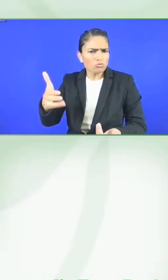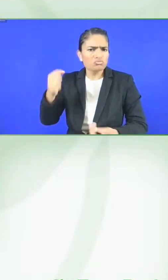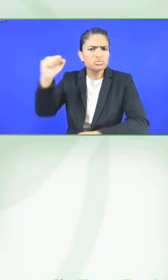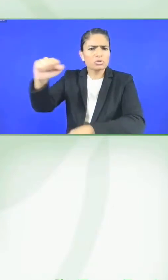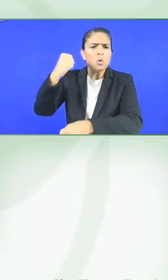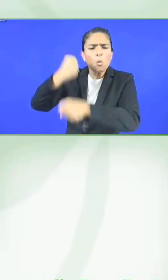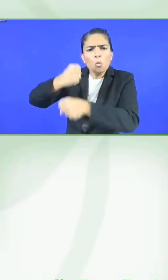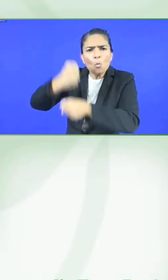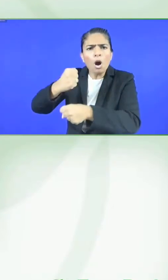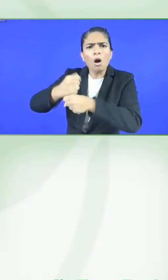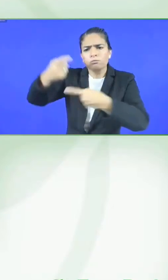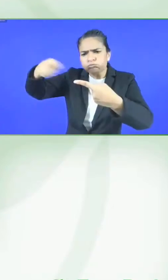with disabilities.